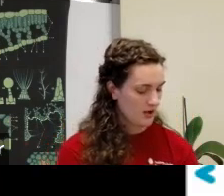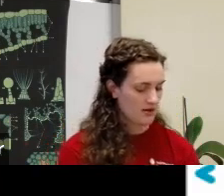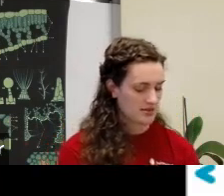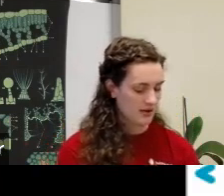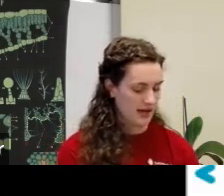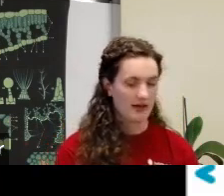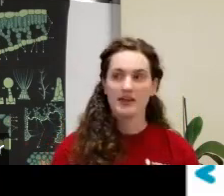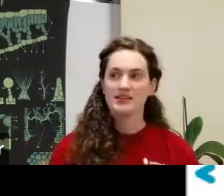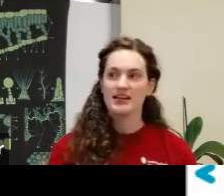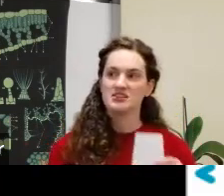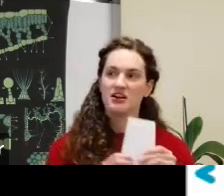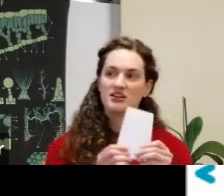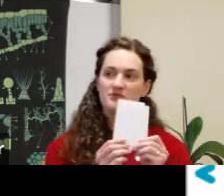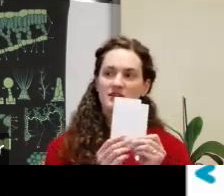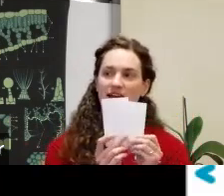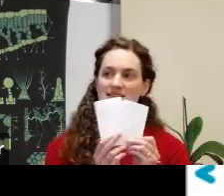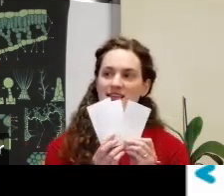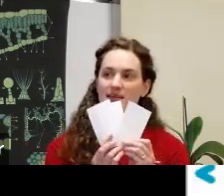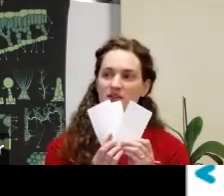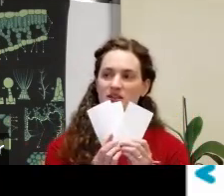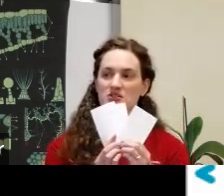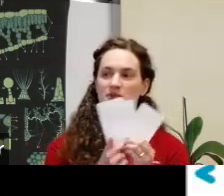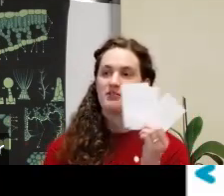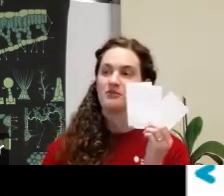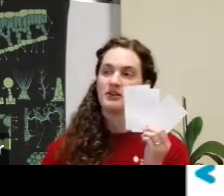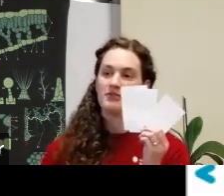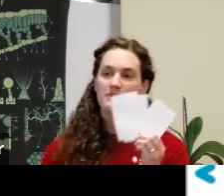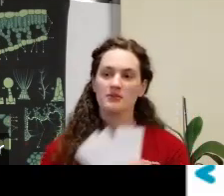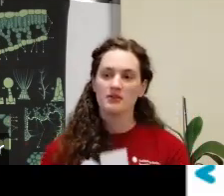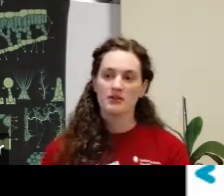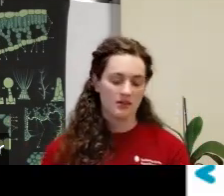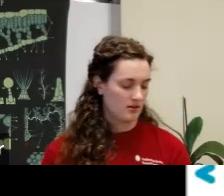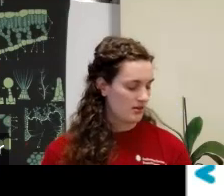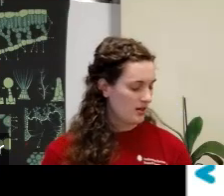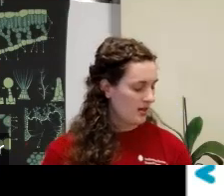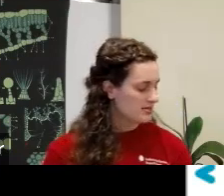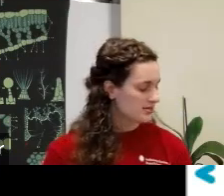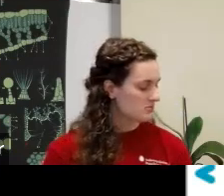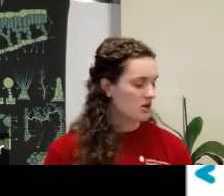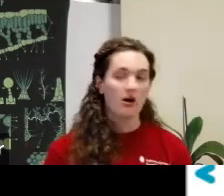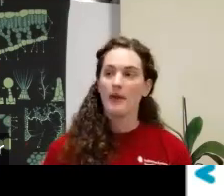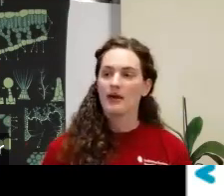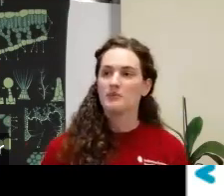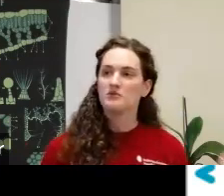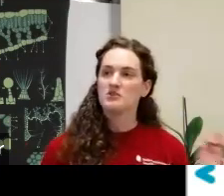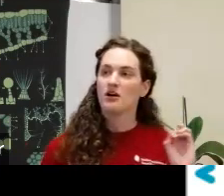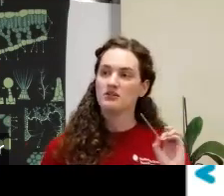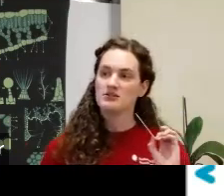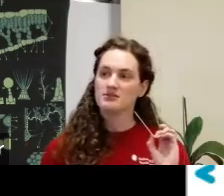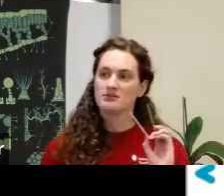Emily Borger: We also have index cards for nice labeling they should be three of them. Emily Borger: Some bamboo tongs.